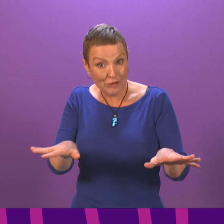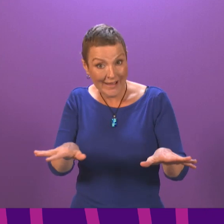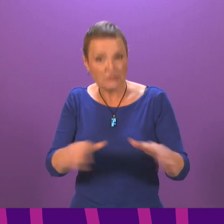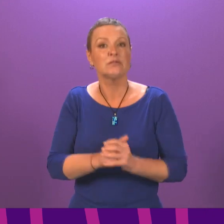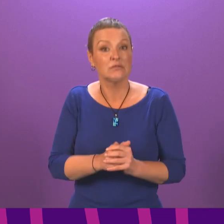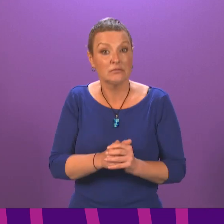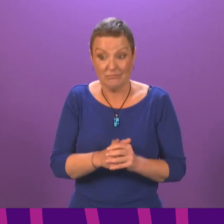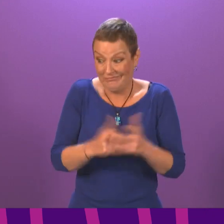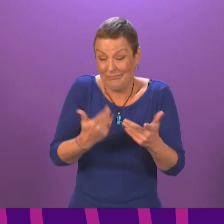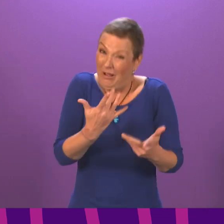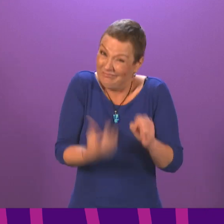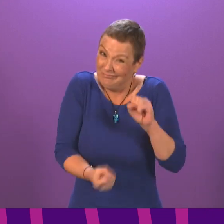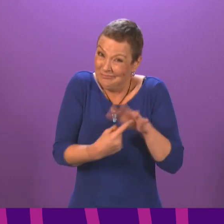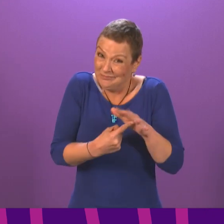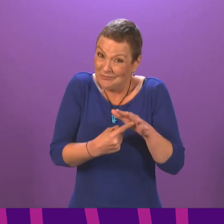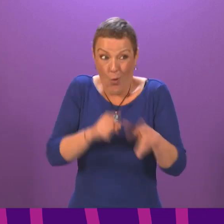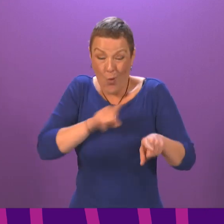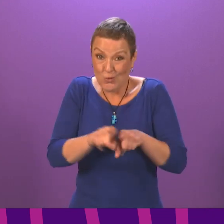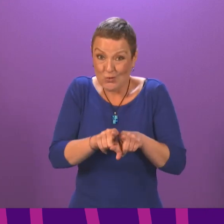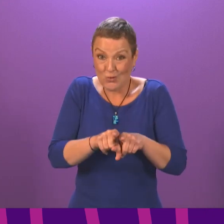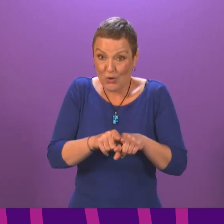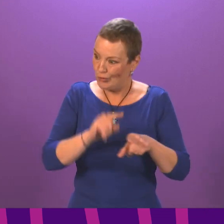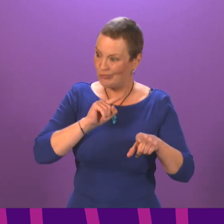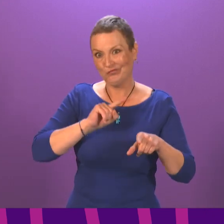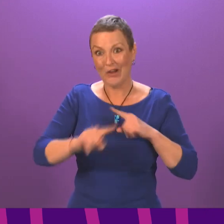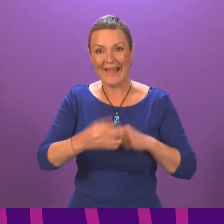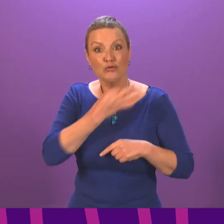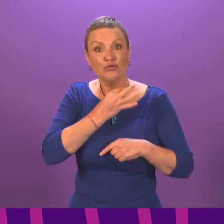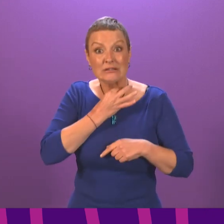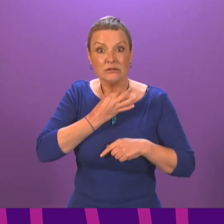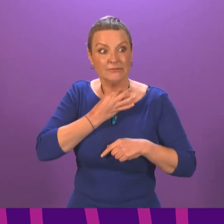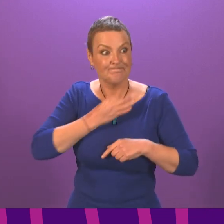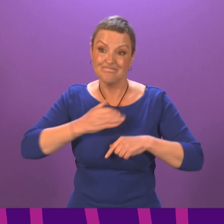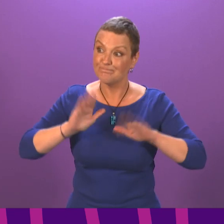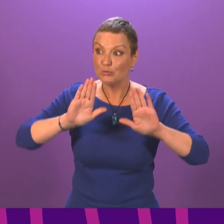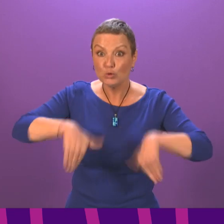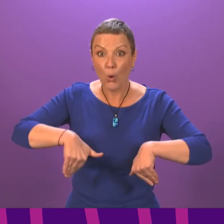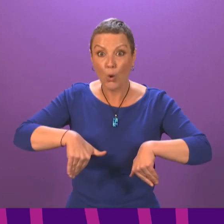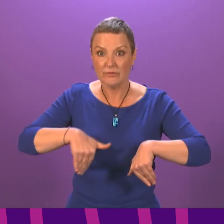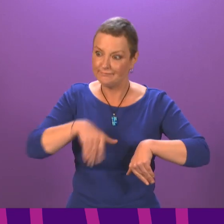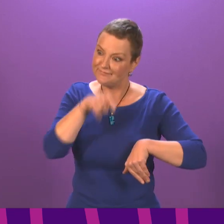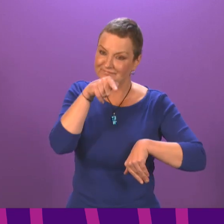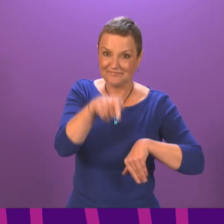and, most important, to minimise the risk of an outbreak in a plant such as Kepak moving